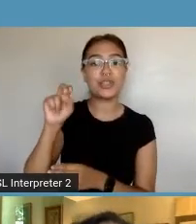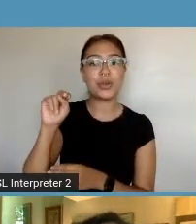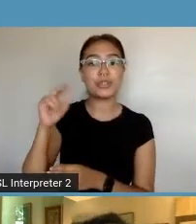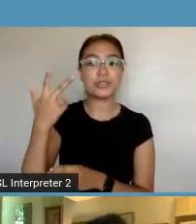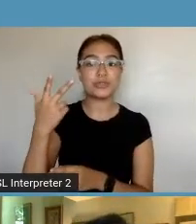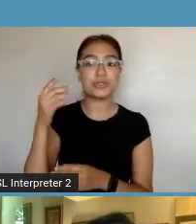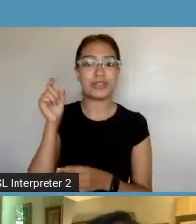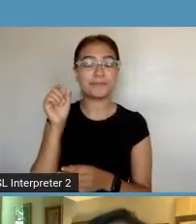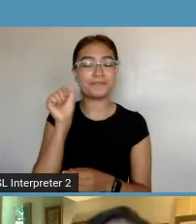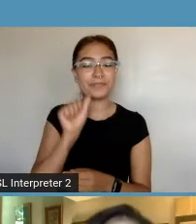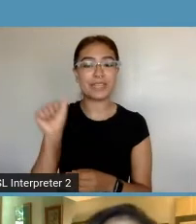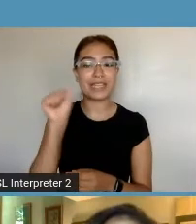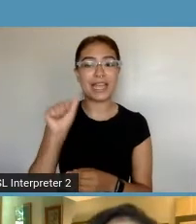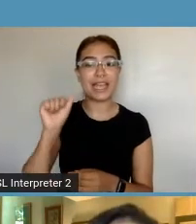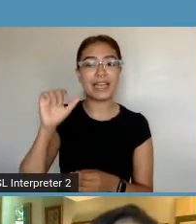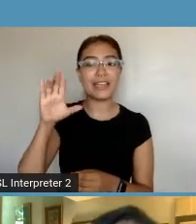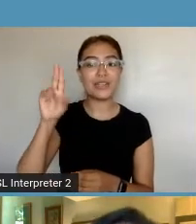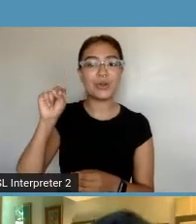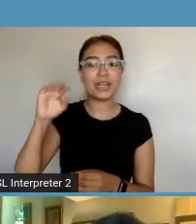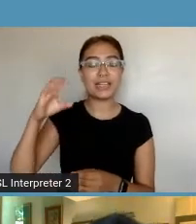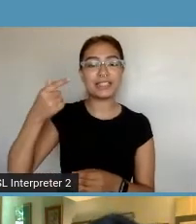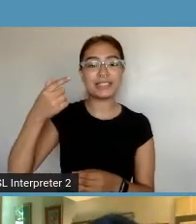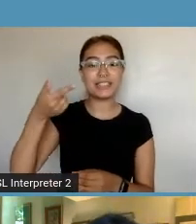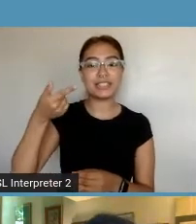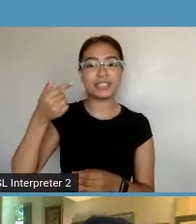in my email rdjones3@uncg.edu terms of phone number just getting a new phone system so that